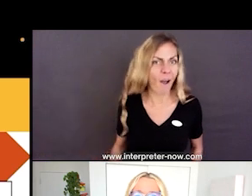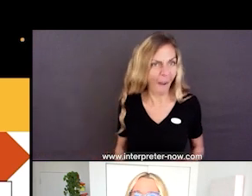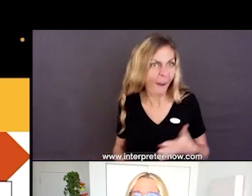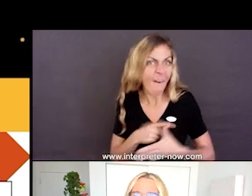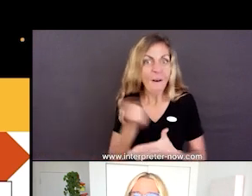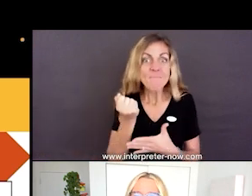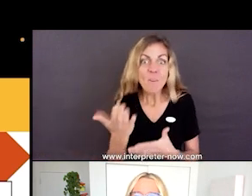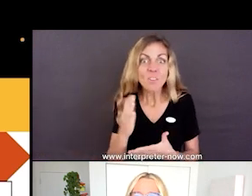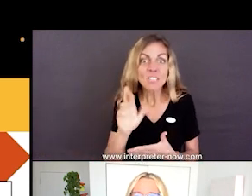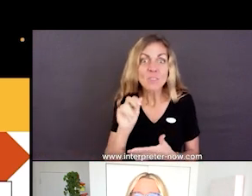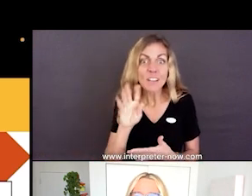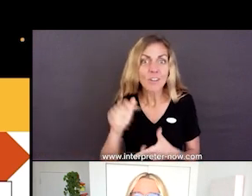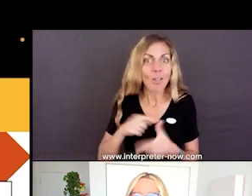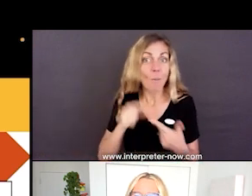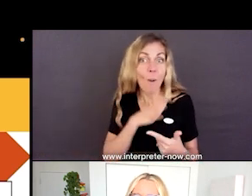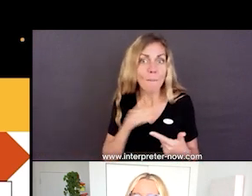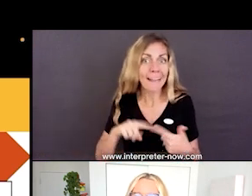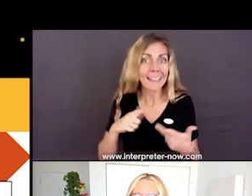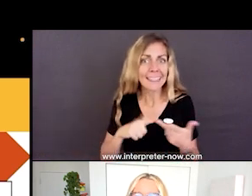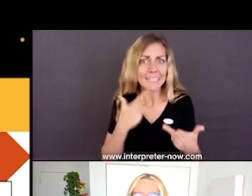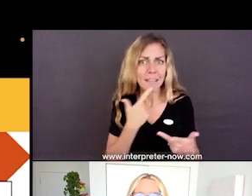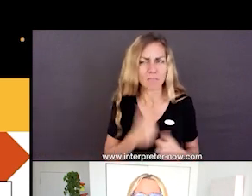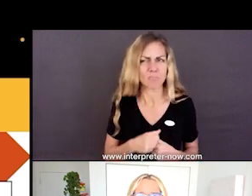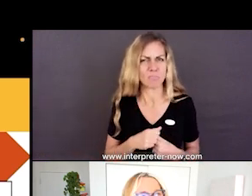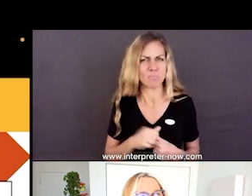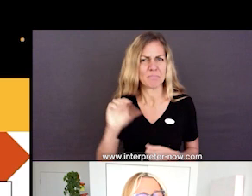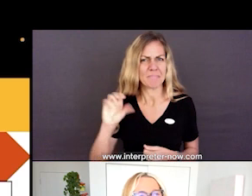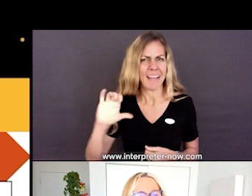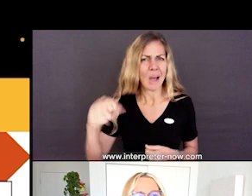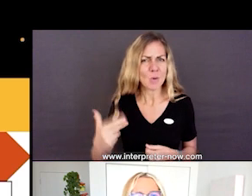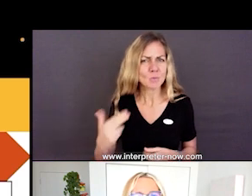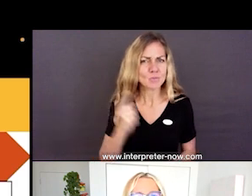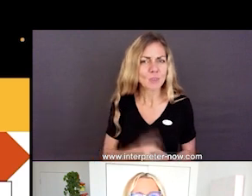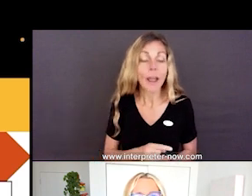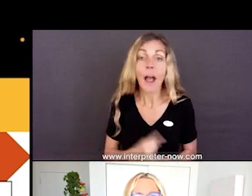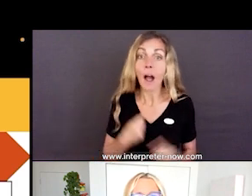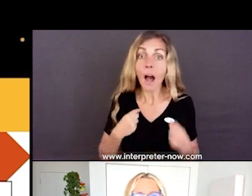I could have said to him, "I know DEI matters to you.